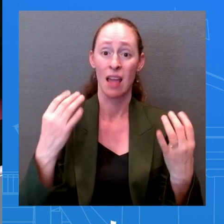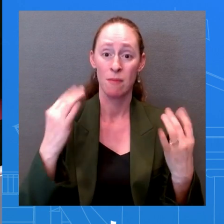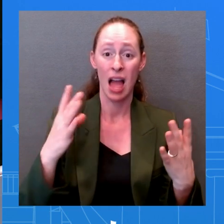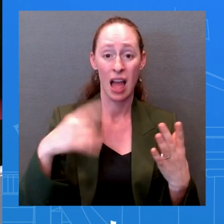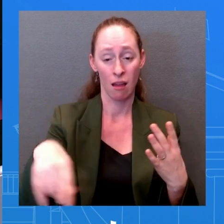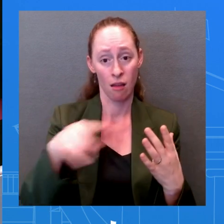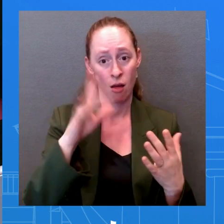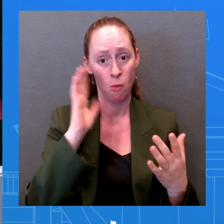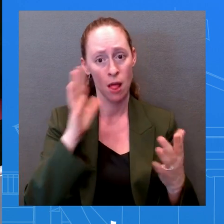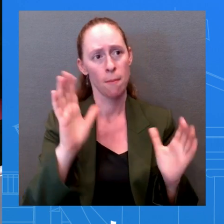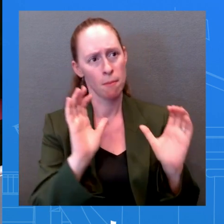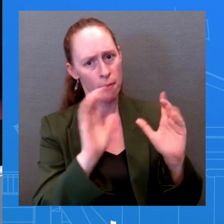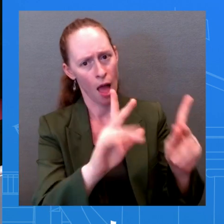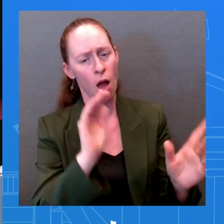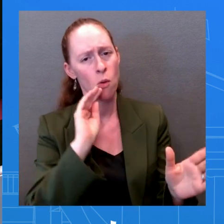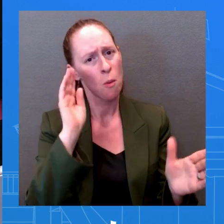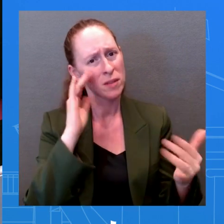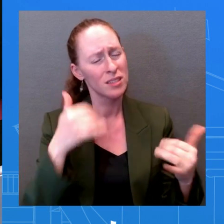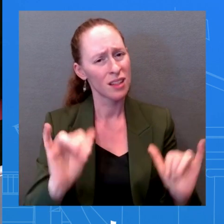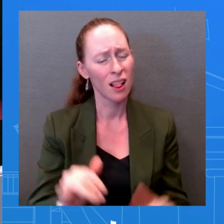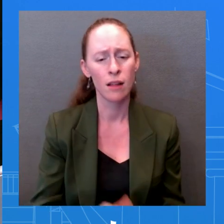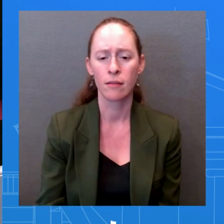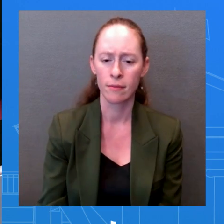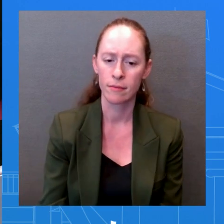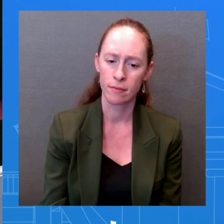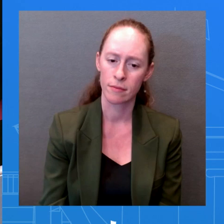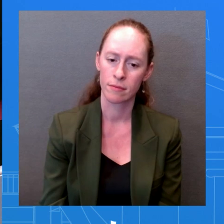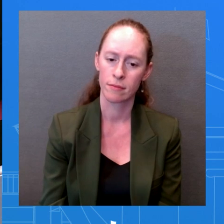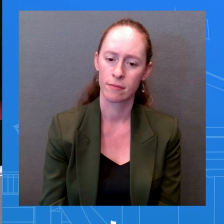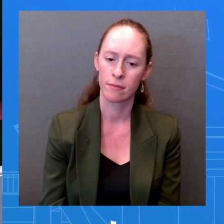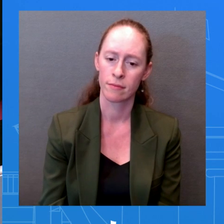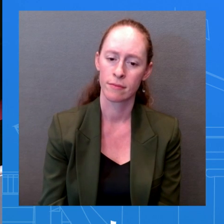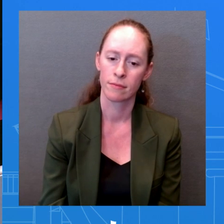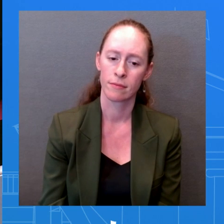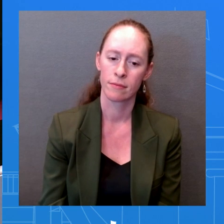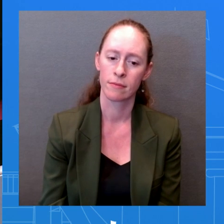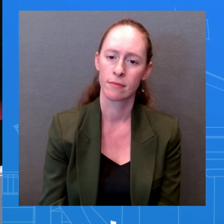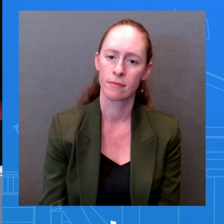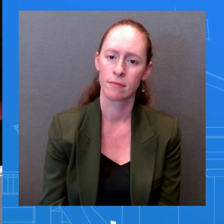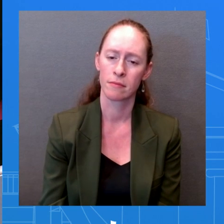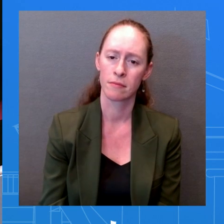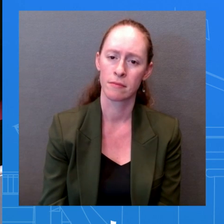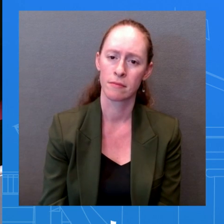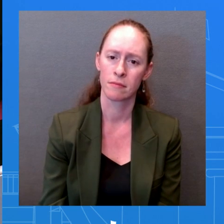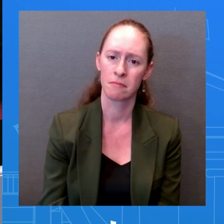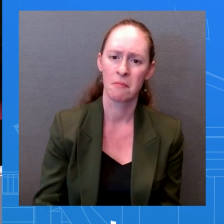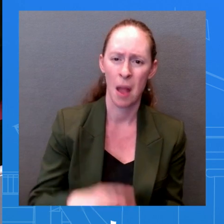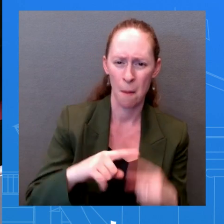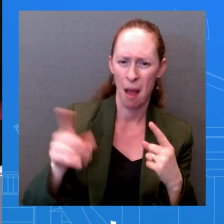though who are saying that the border is open? I mean, today we talked to a few who arrived in D.C.